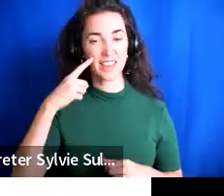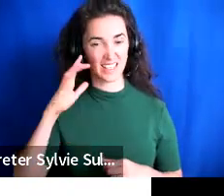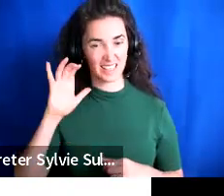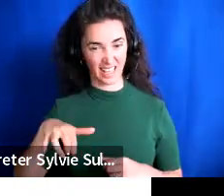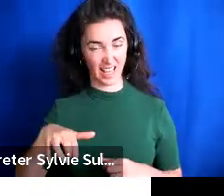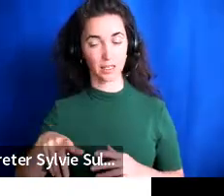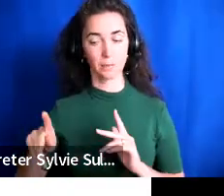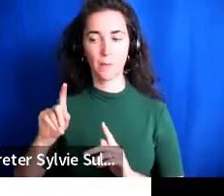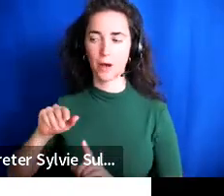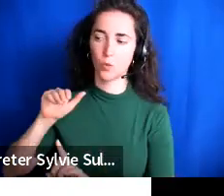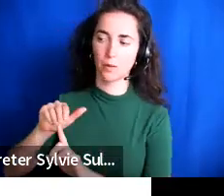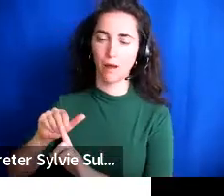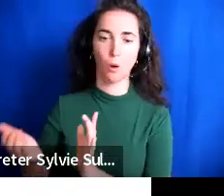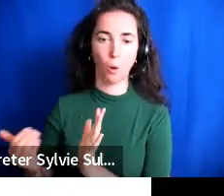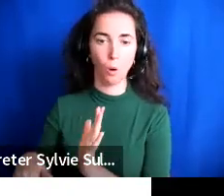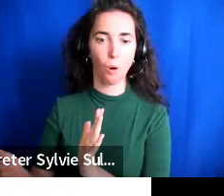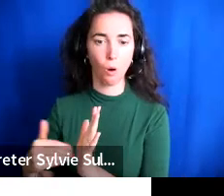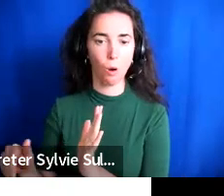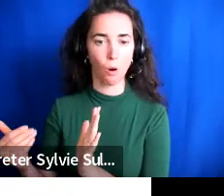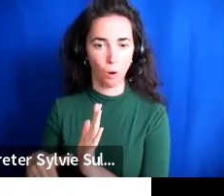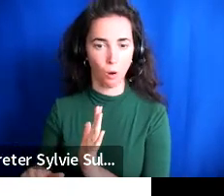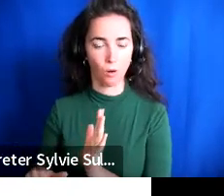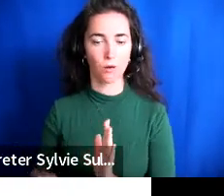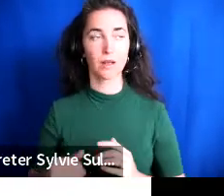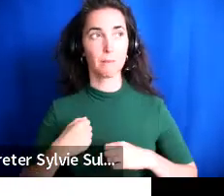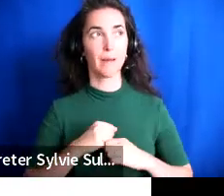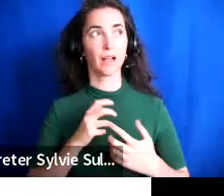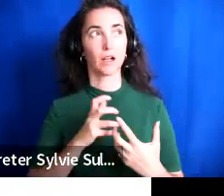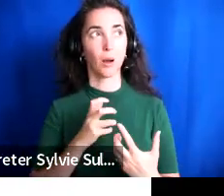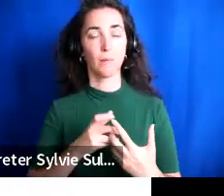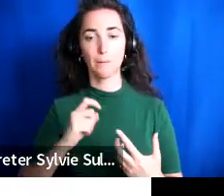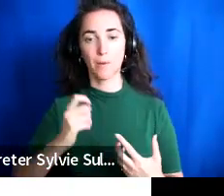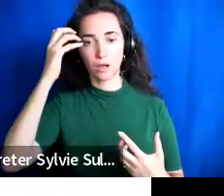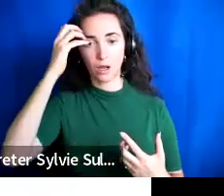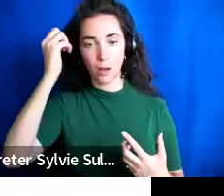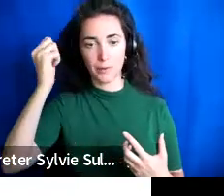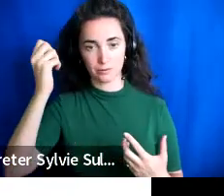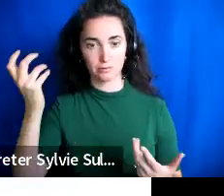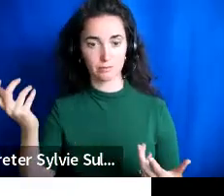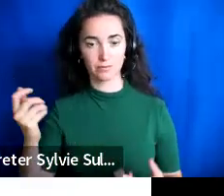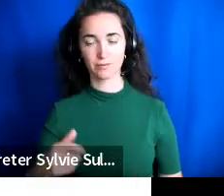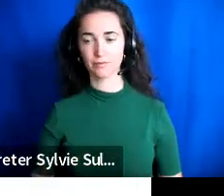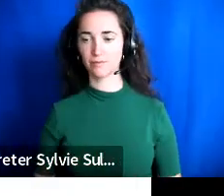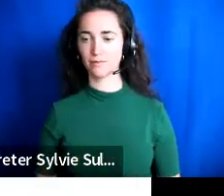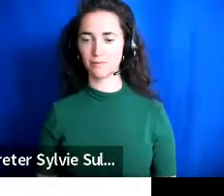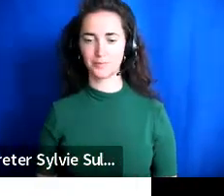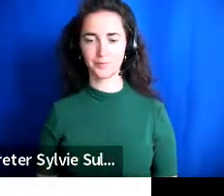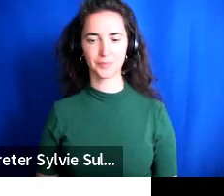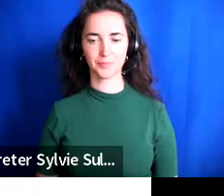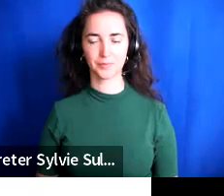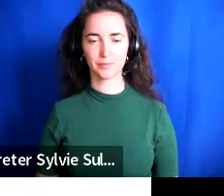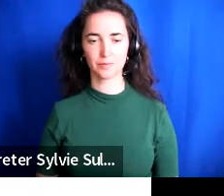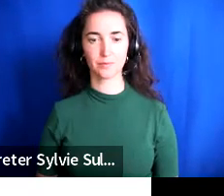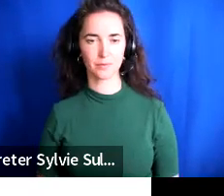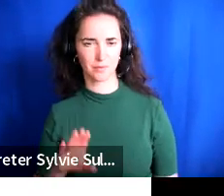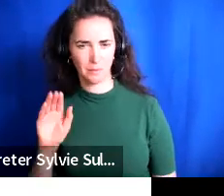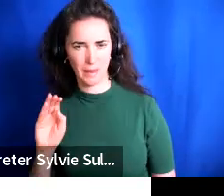Use common sense when creating accommodations. So also just a statement.